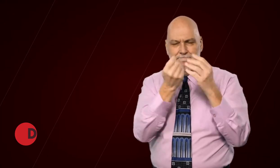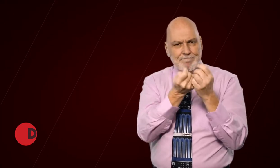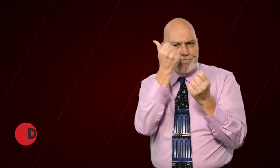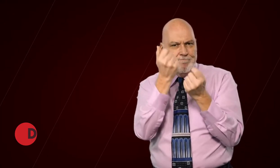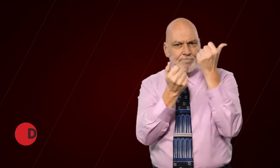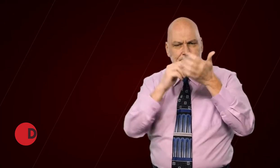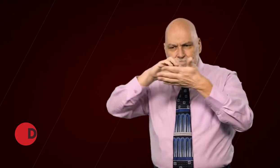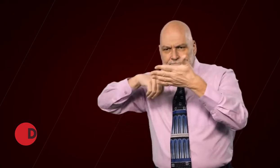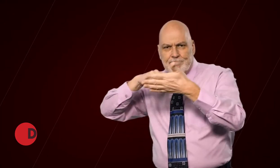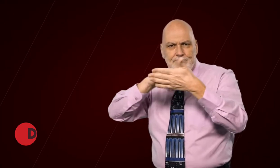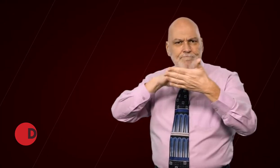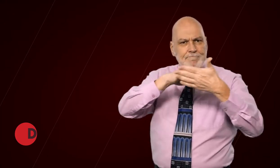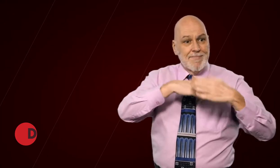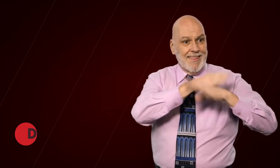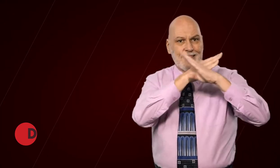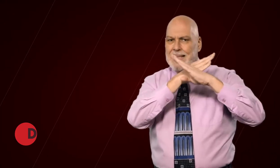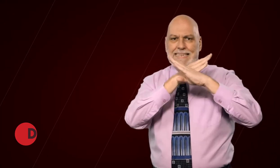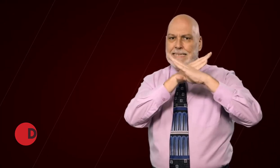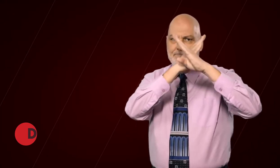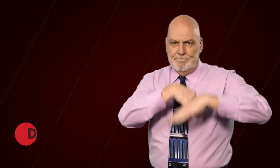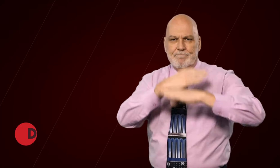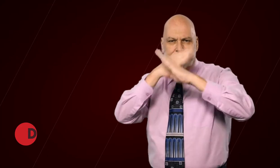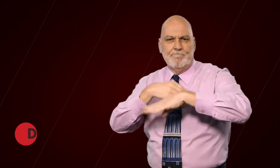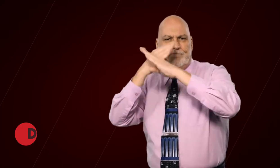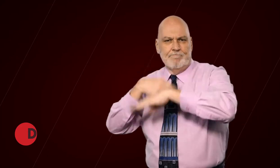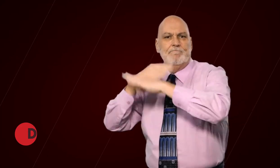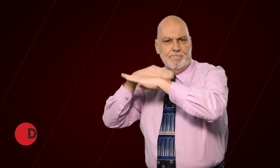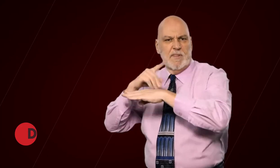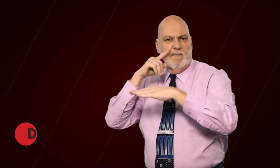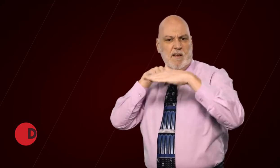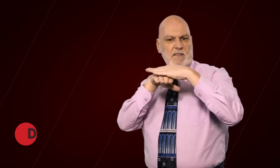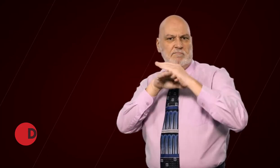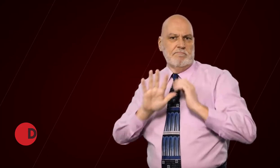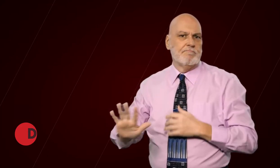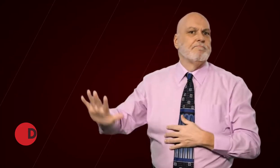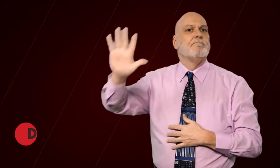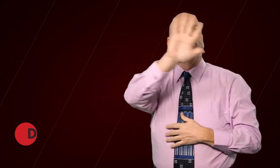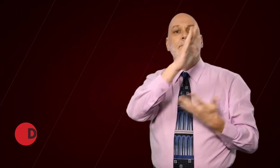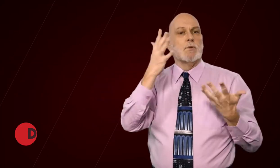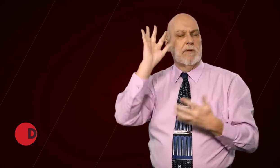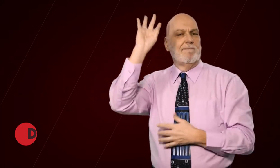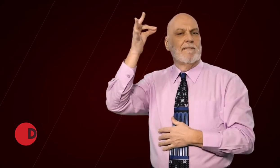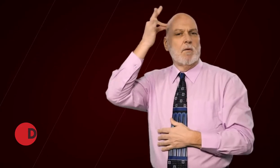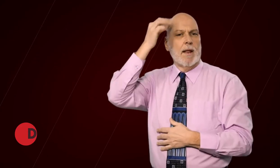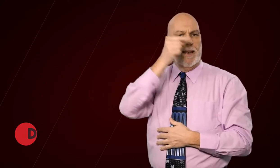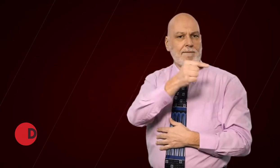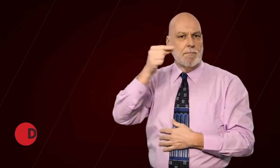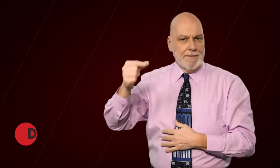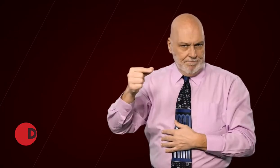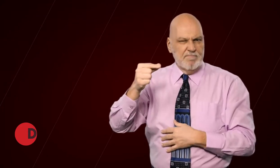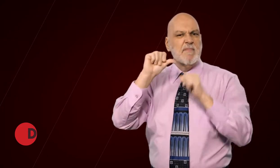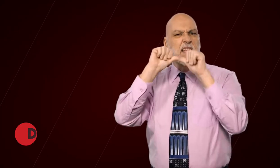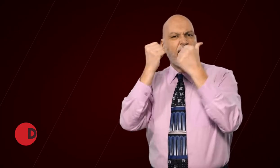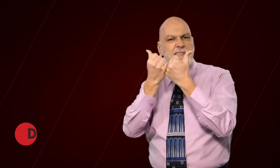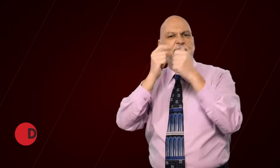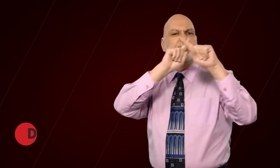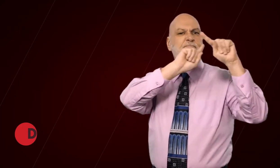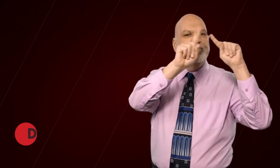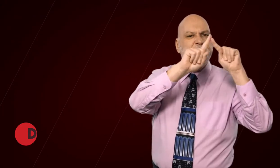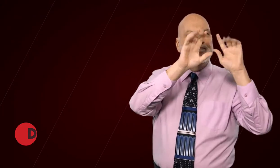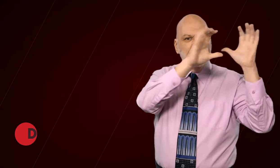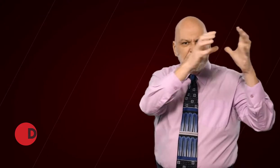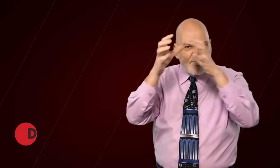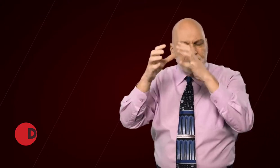removing and preventing barriers to accessibility in federal